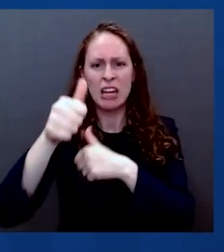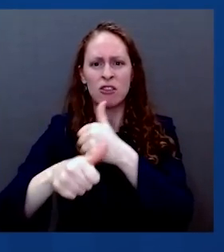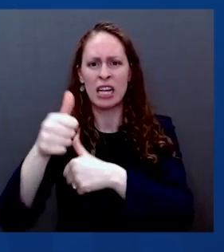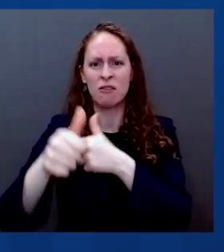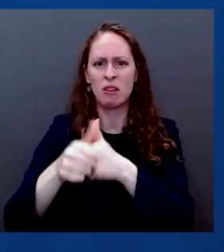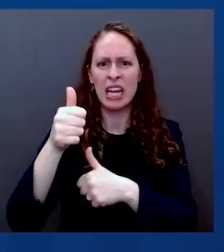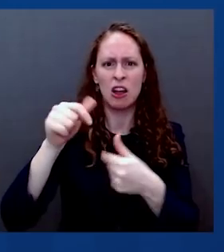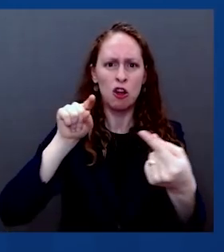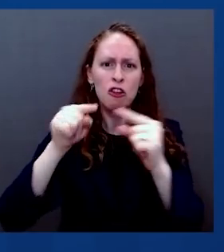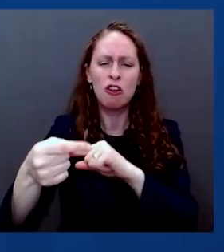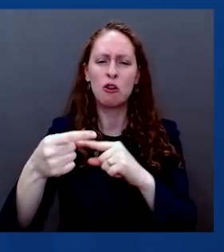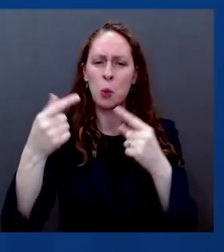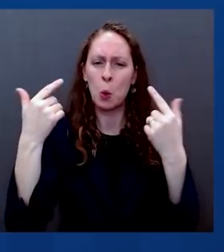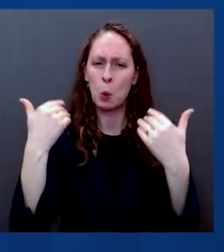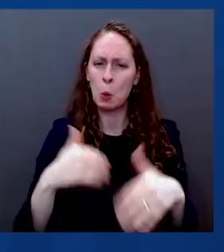a Republican -- in this state?